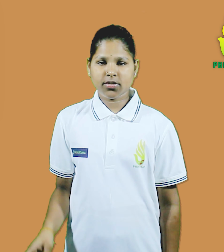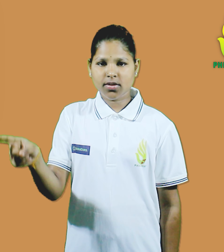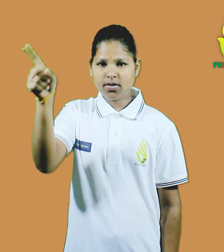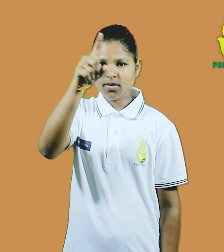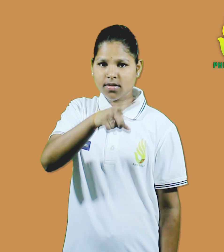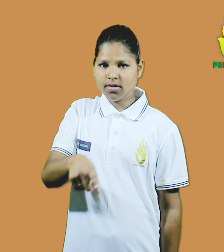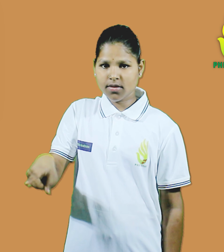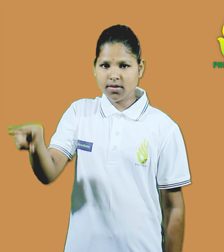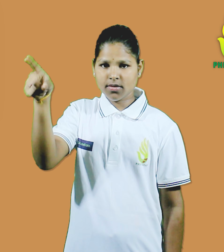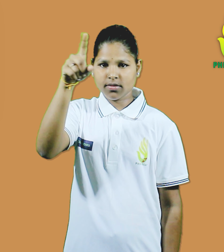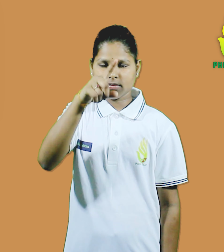Round